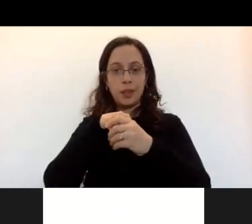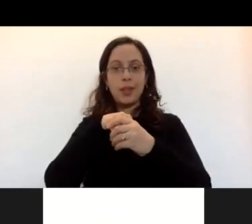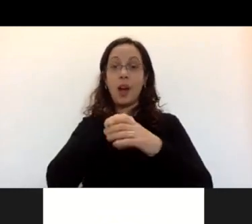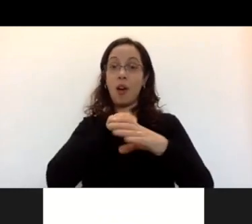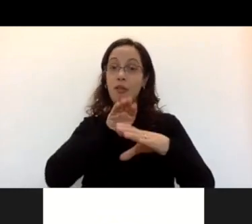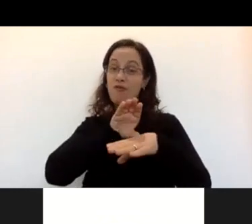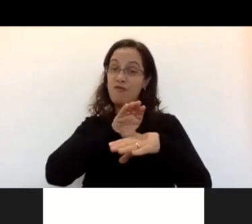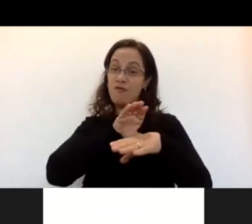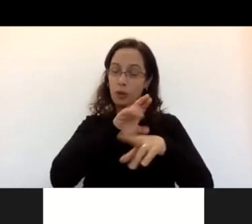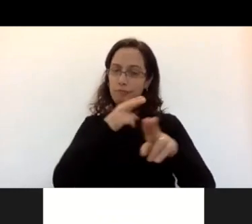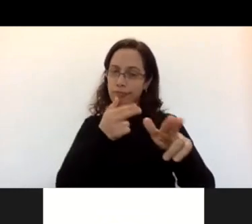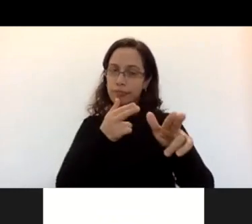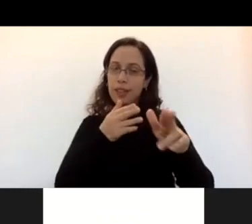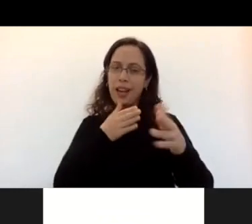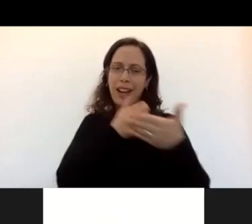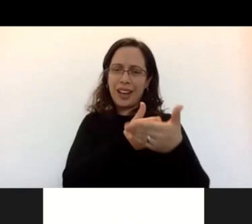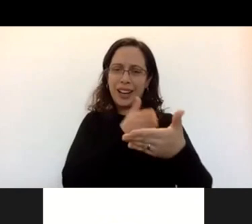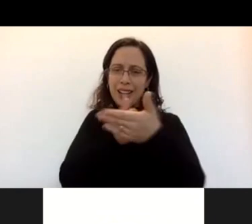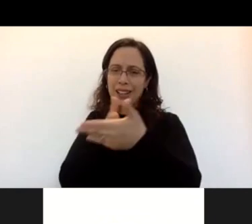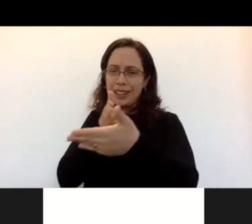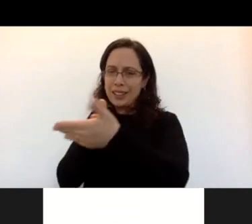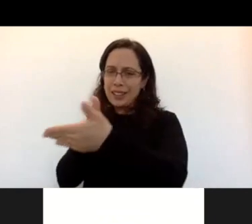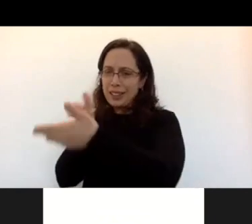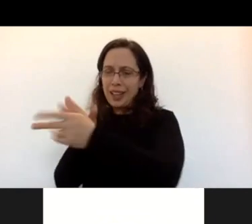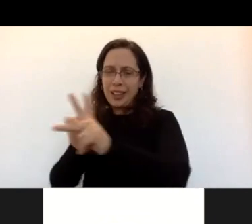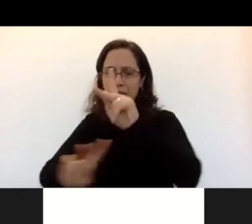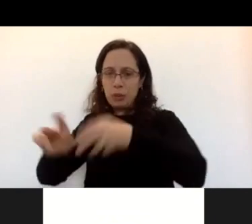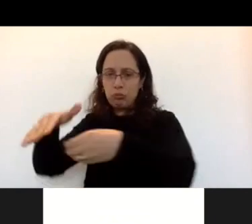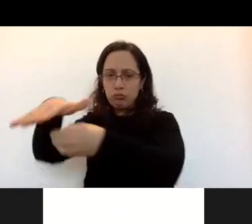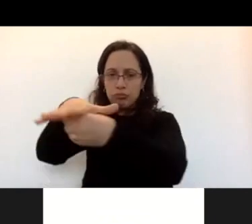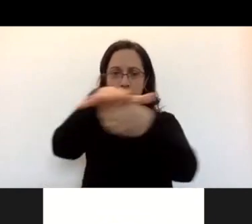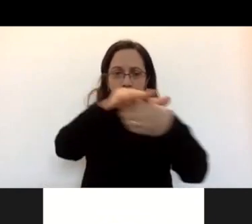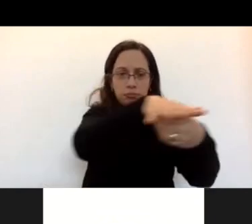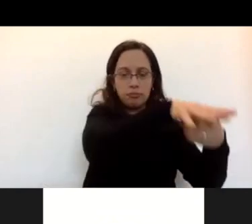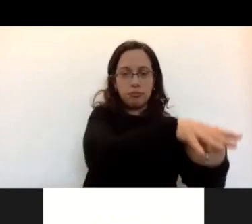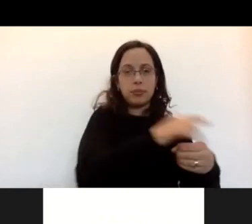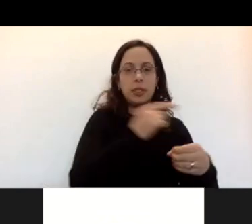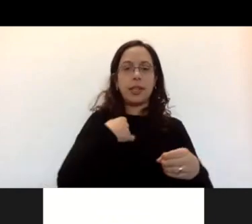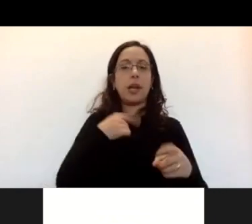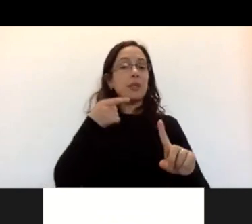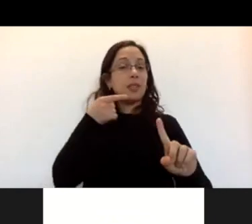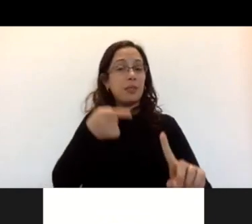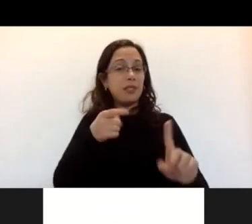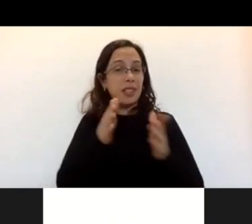populations and particularly I was particularly interested in this book against populations that